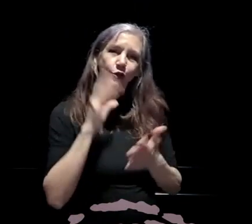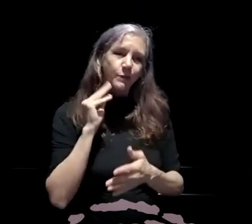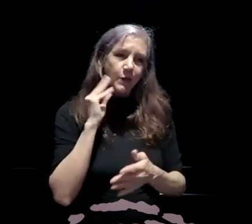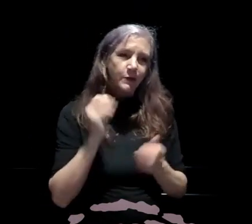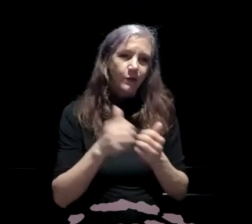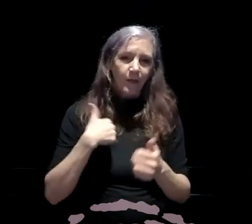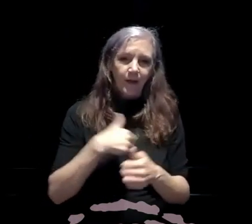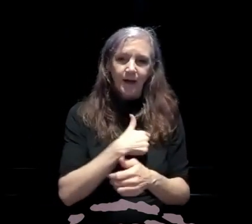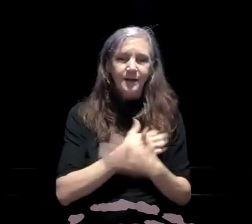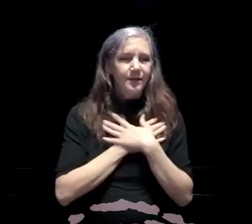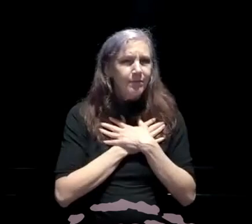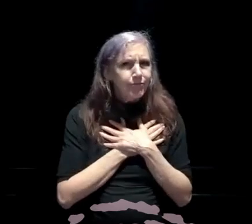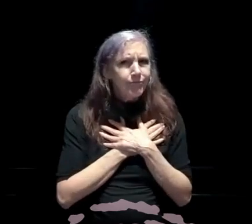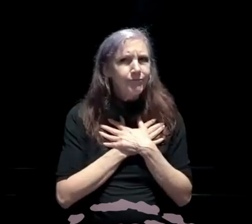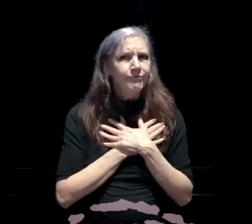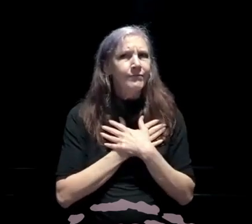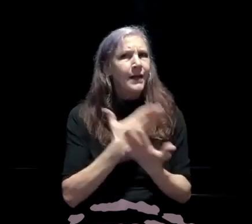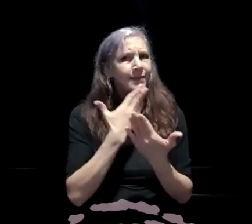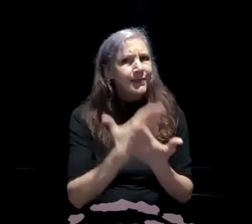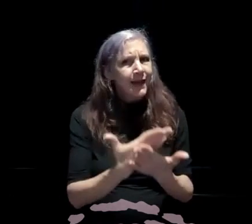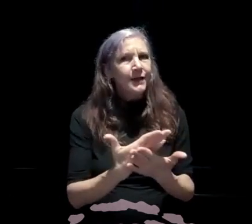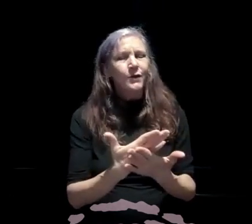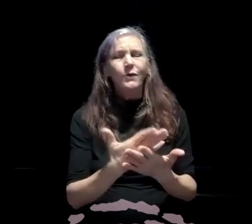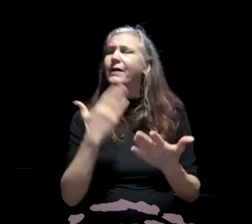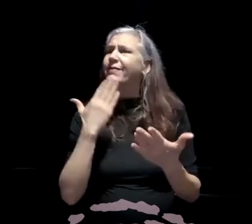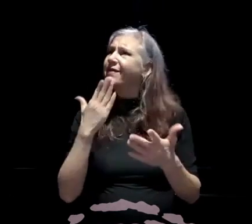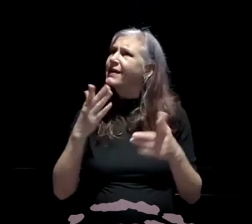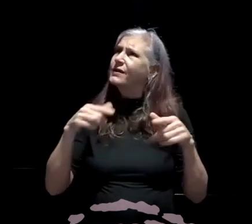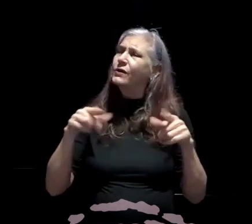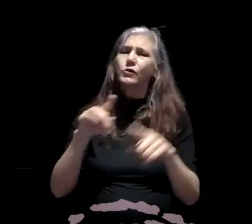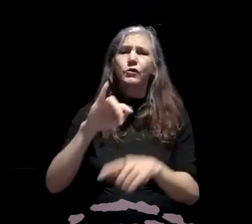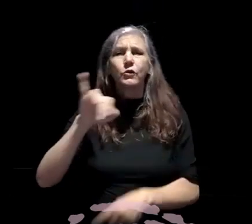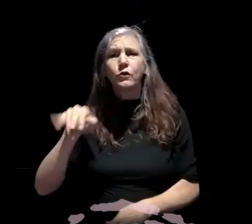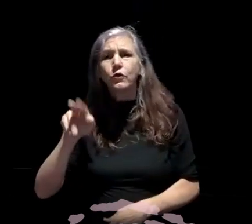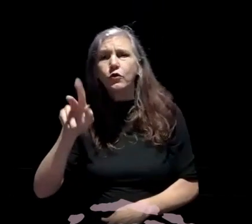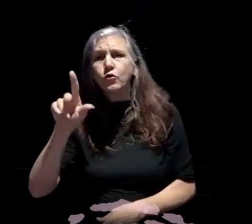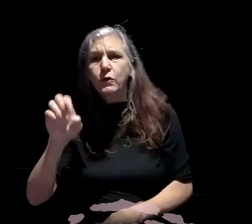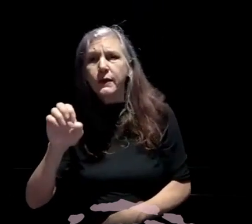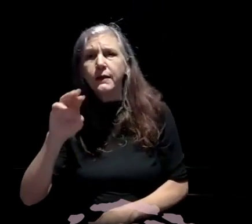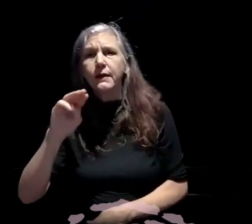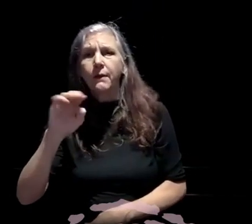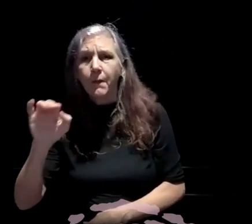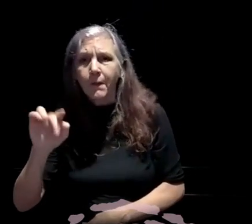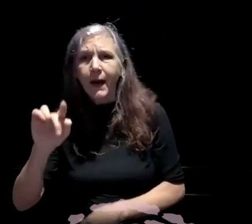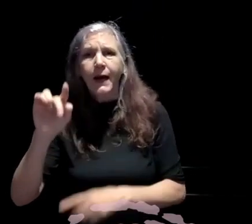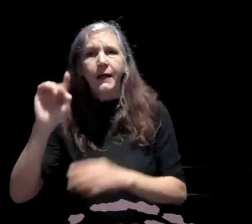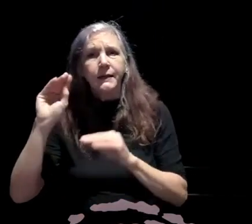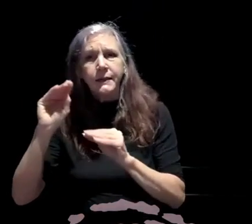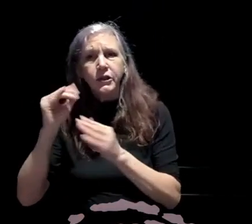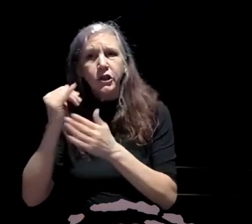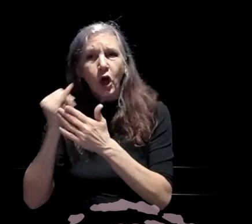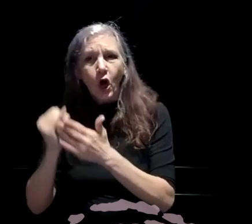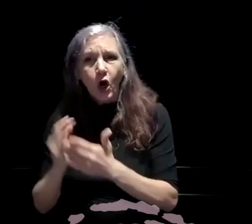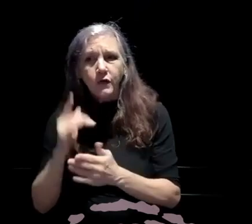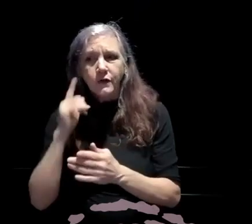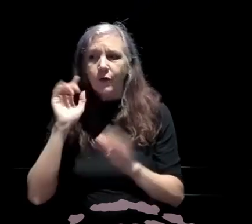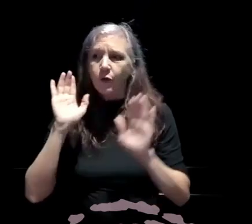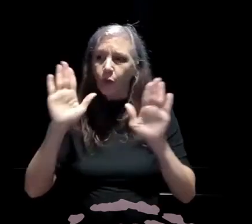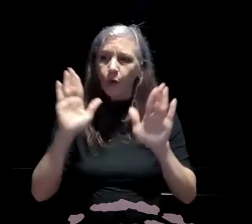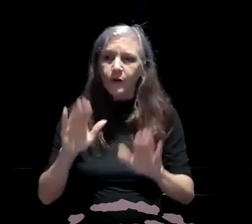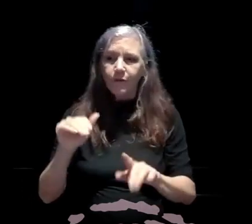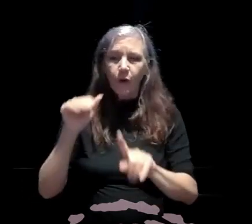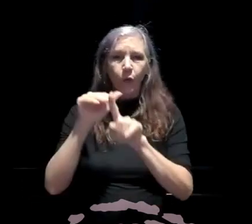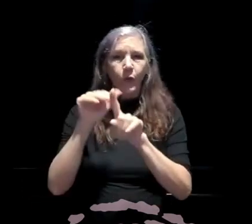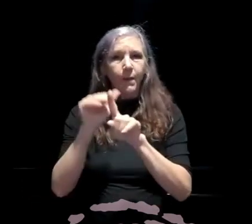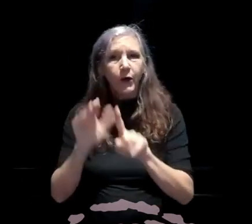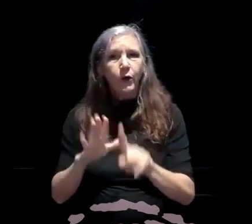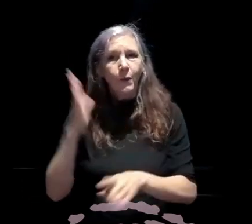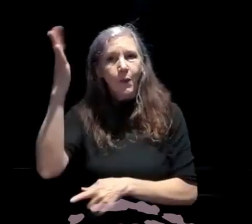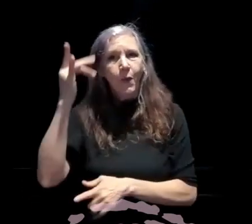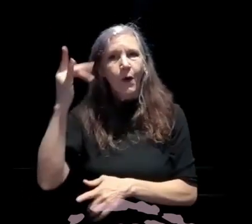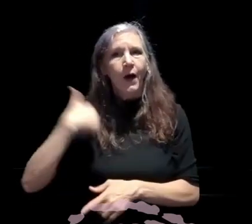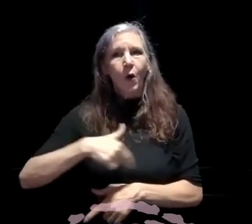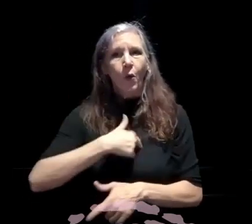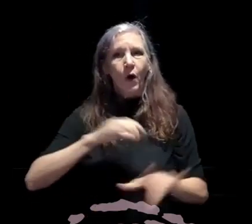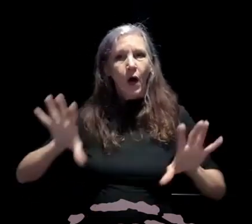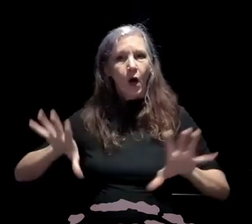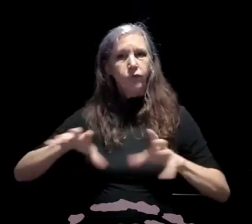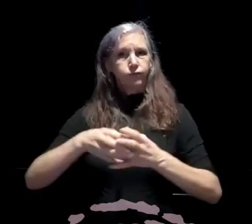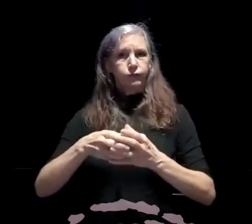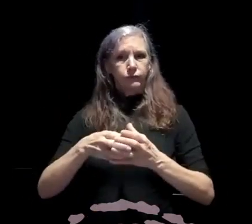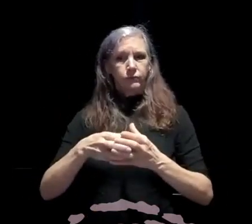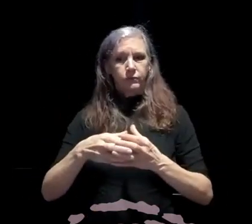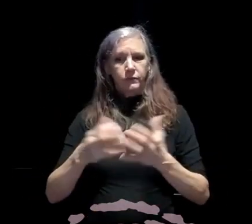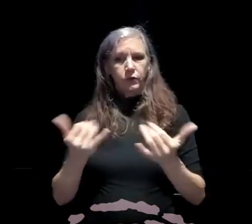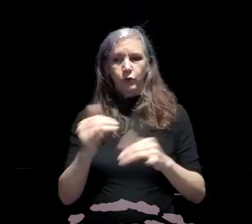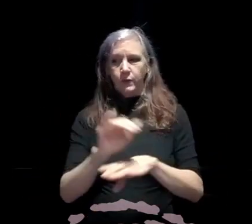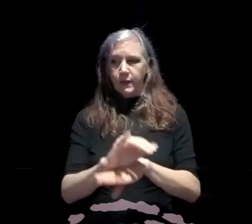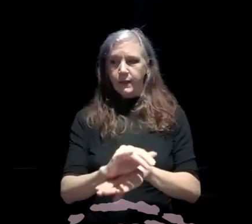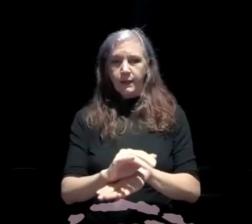Thank you so much, Christine. And thank you as well to Julie and to Matt and our teaching artists for the wonderful reminder of why we are all gathered together tonight.